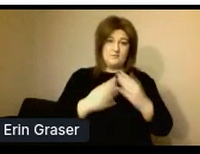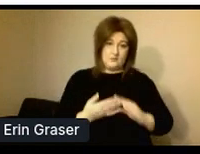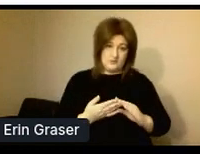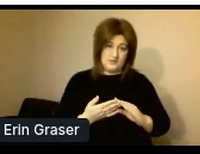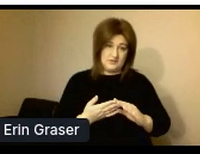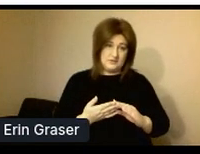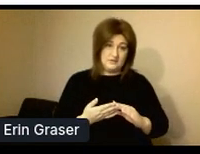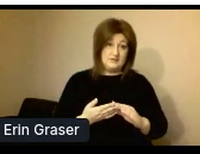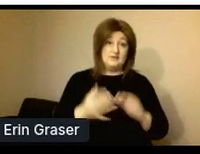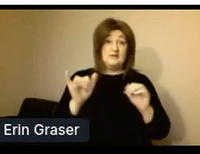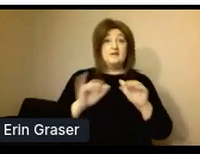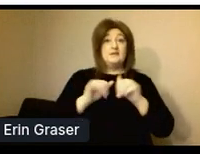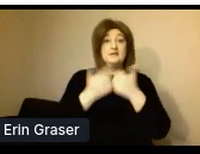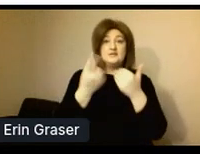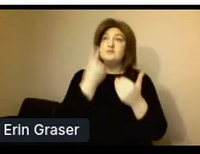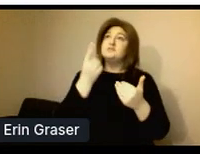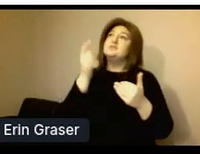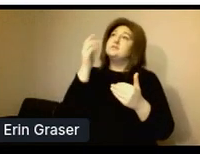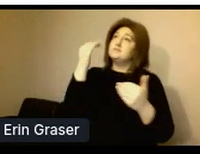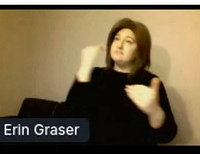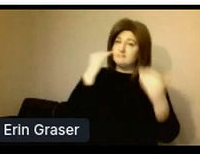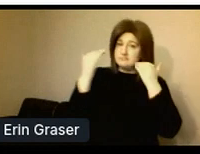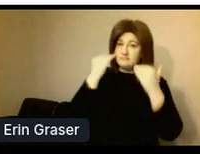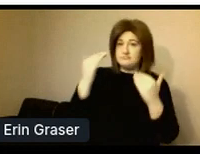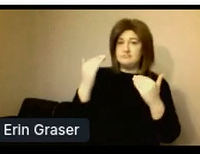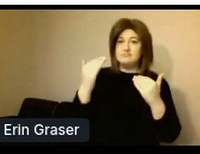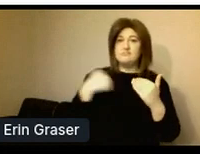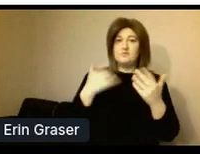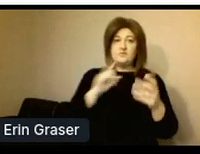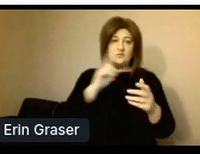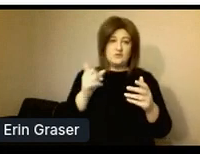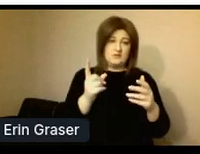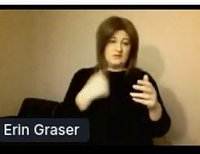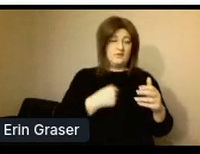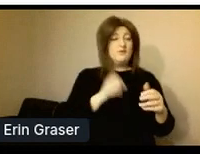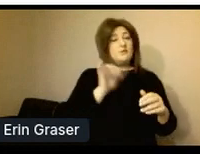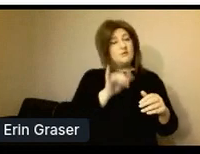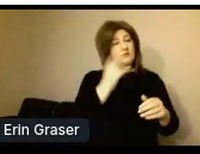This is how you move beyond acknowledging land into awareness and, hopefully, into action.